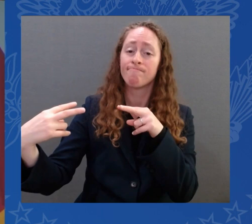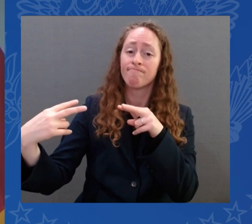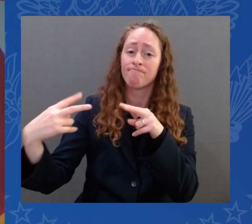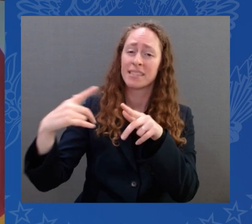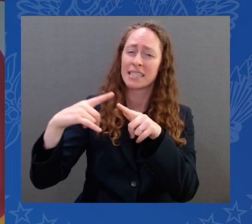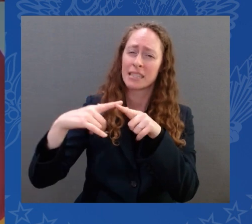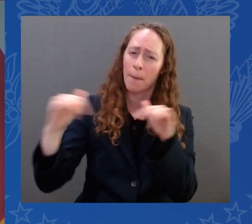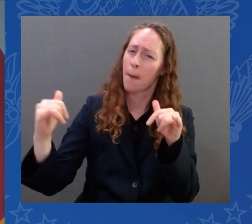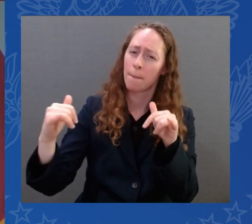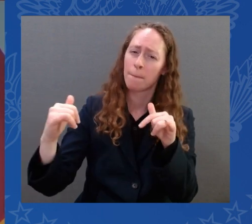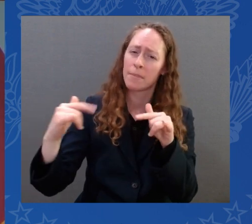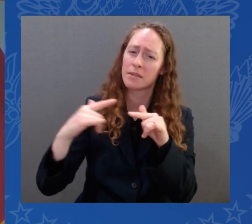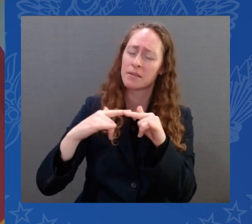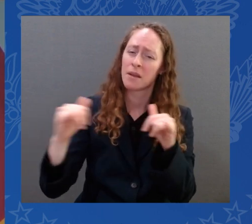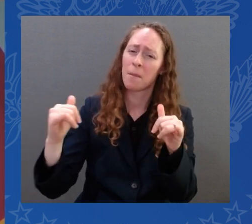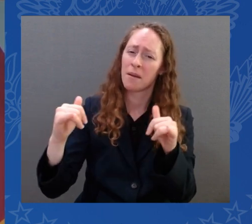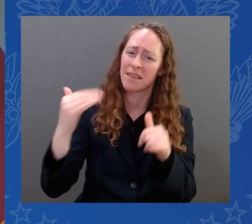looked to one another and said, "I love you."